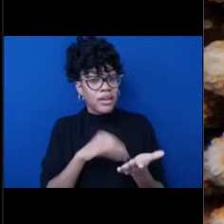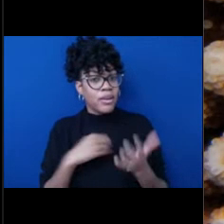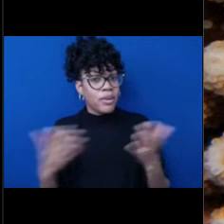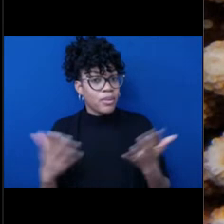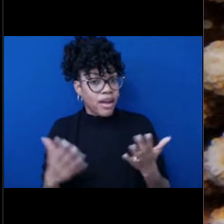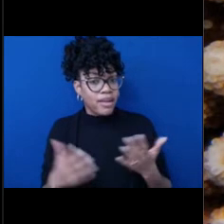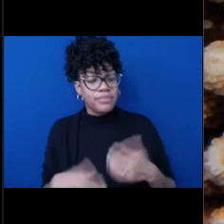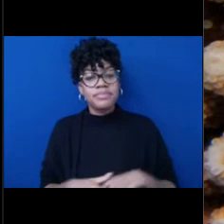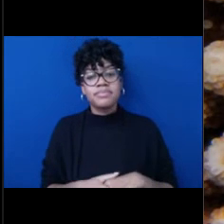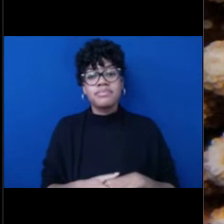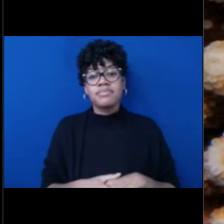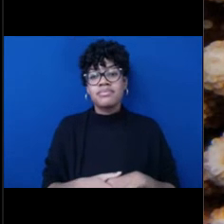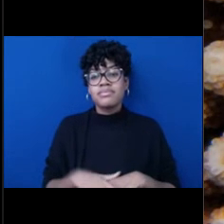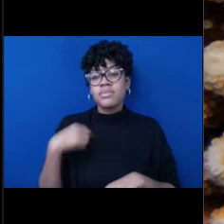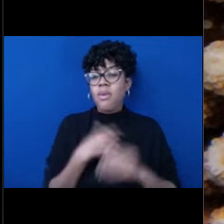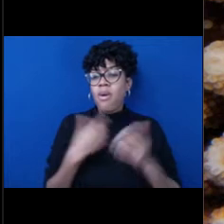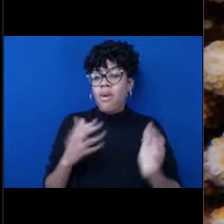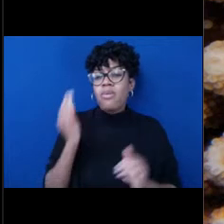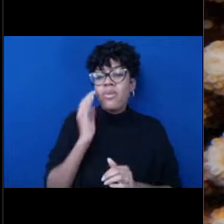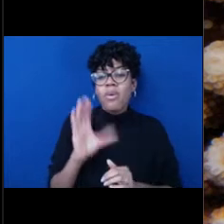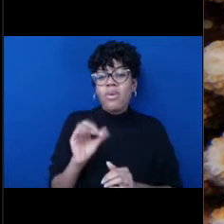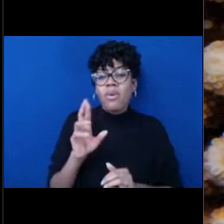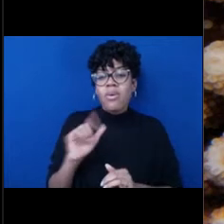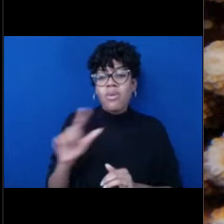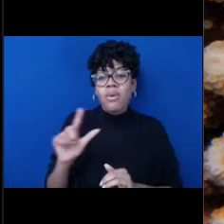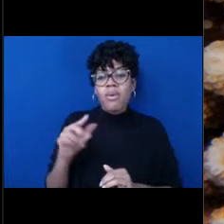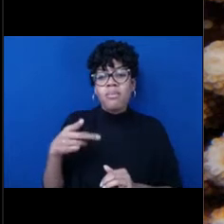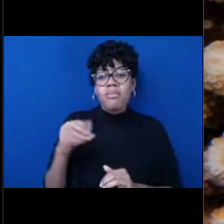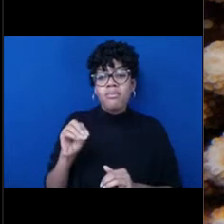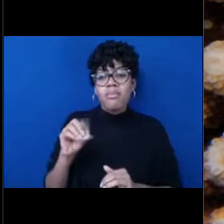is that we know that the coral polyp, the 'Uko-ko'ako'a,